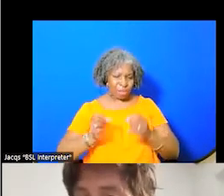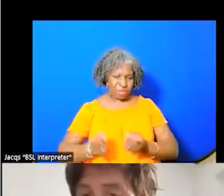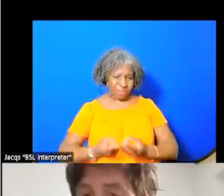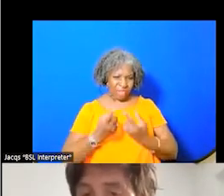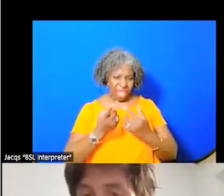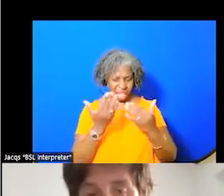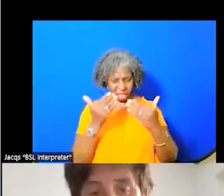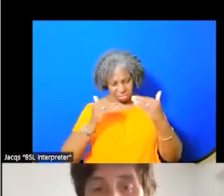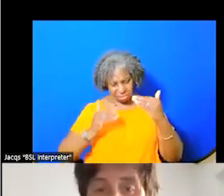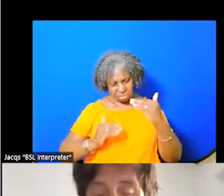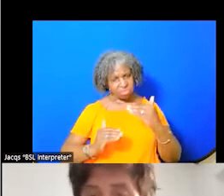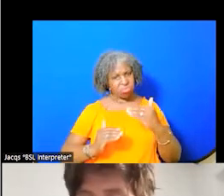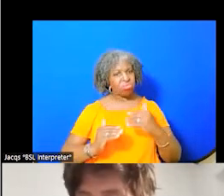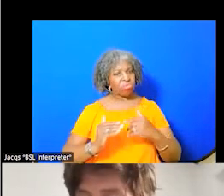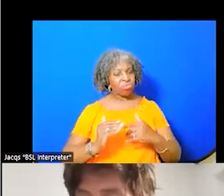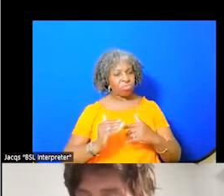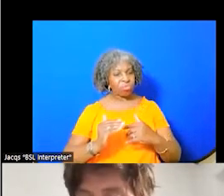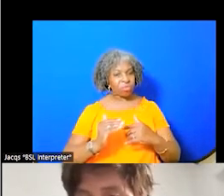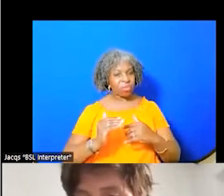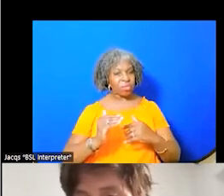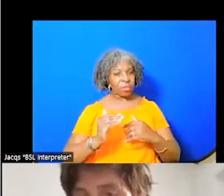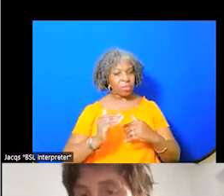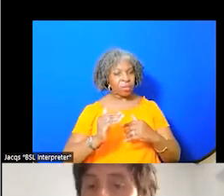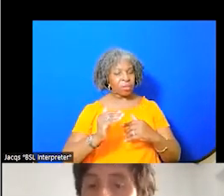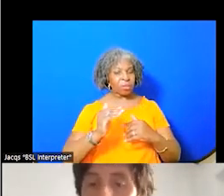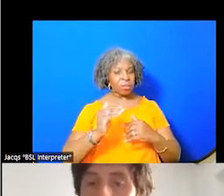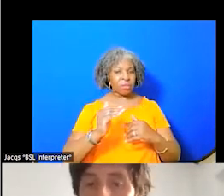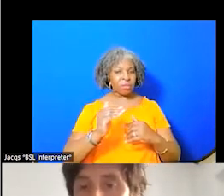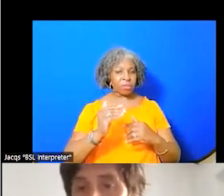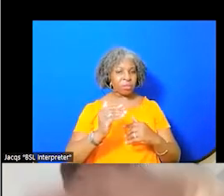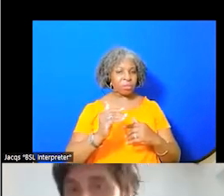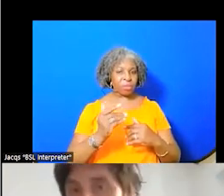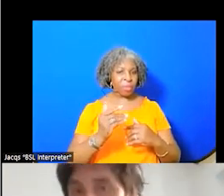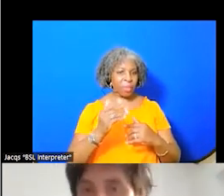currently at with most of the infrastructure that we have, could it be the top one instead.